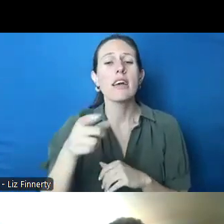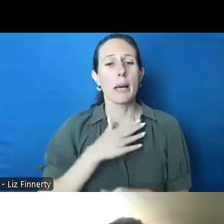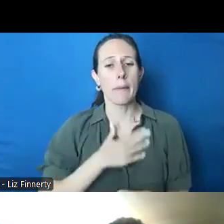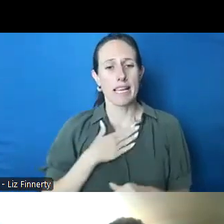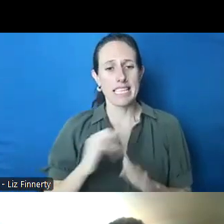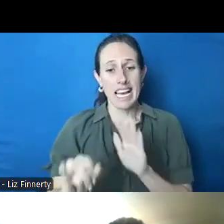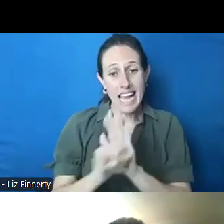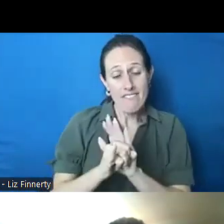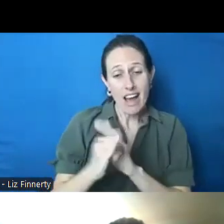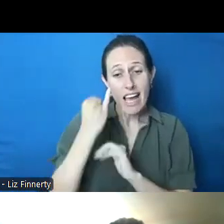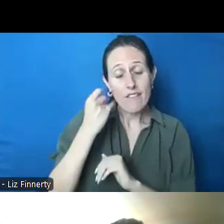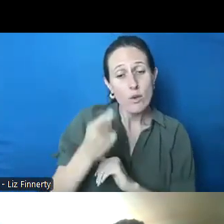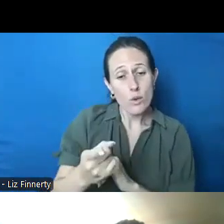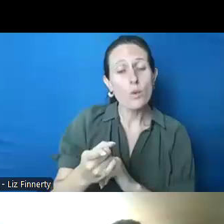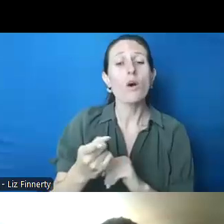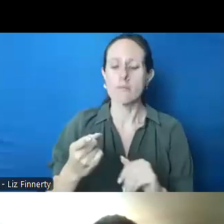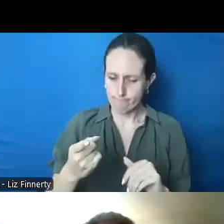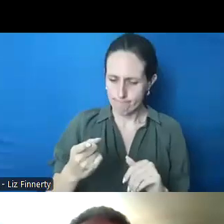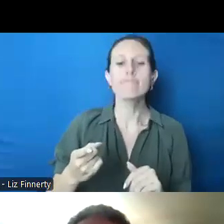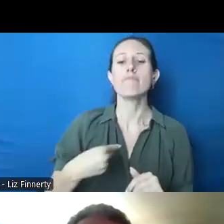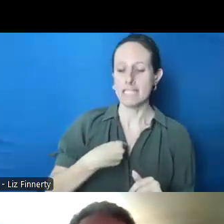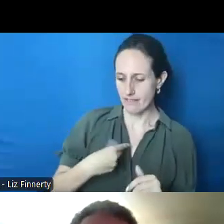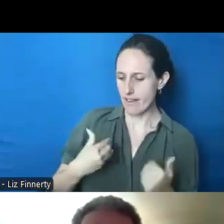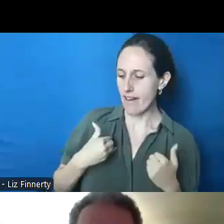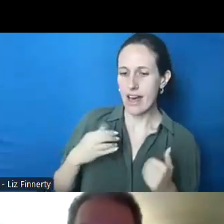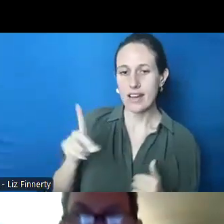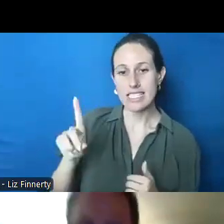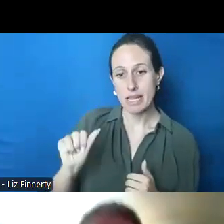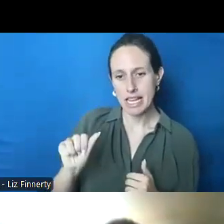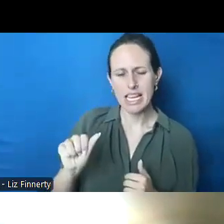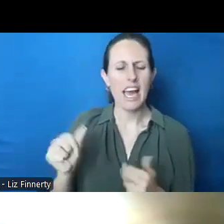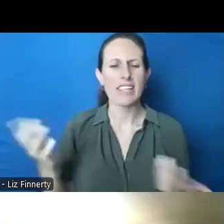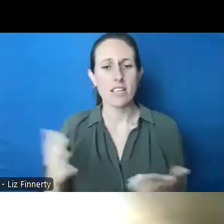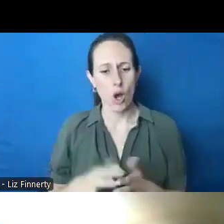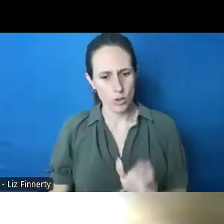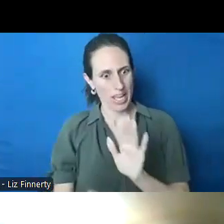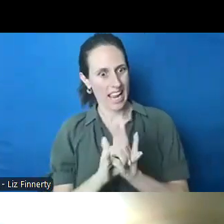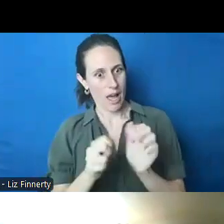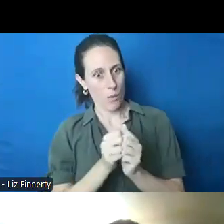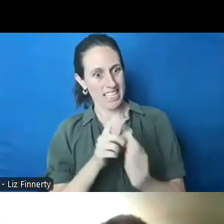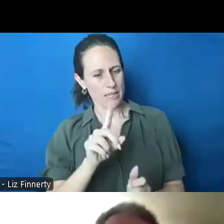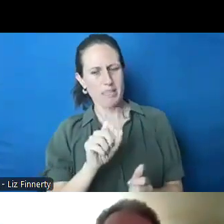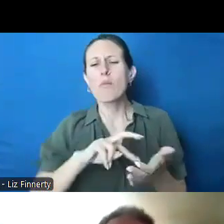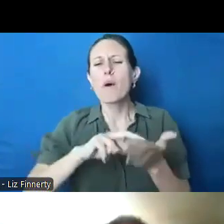please let us know if you identify as a person with a disability and what that identification means to you